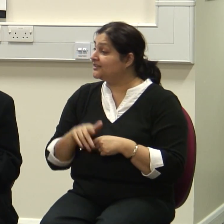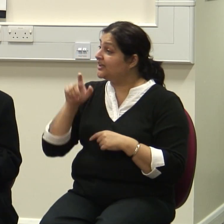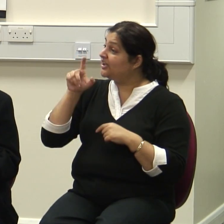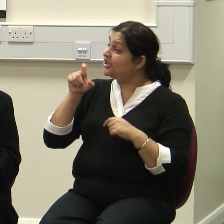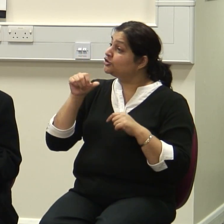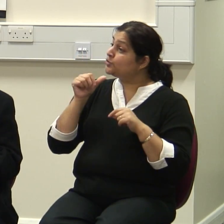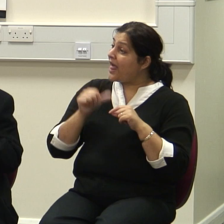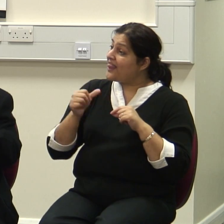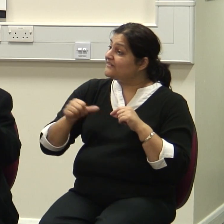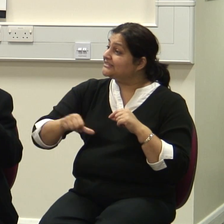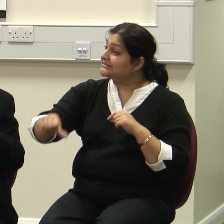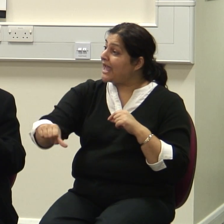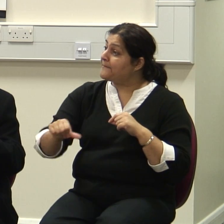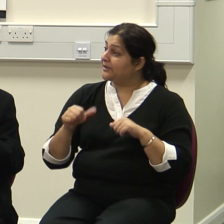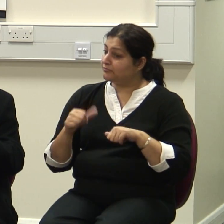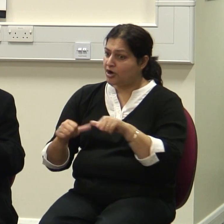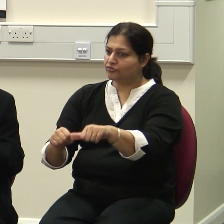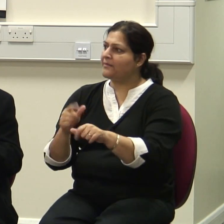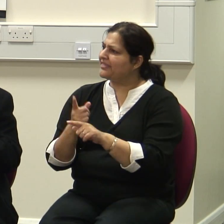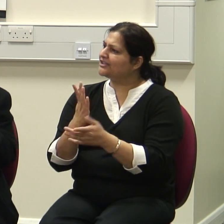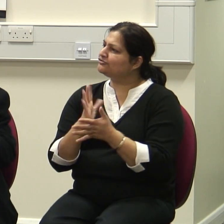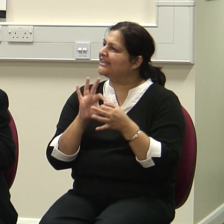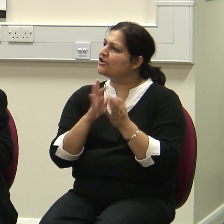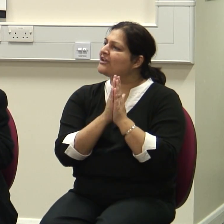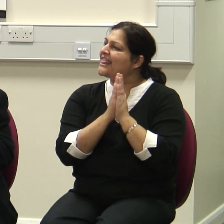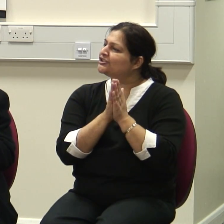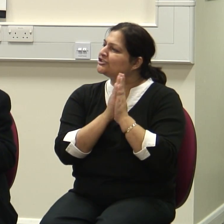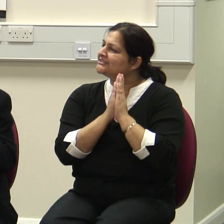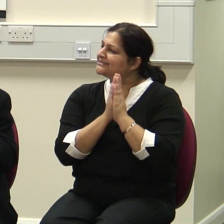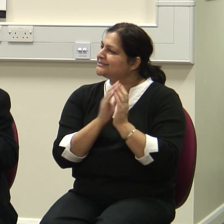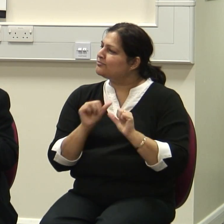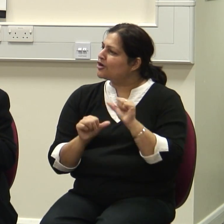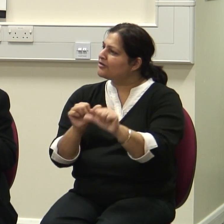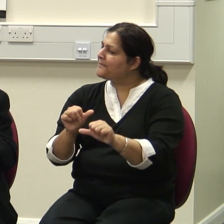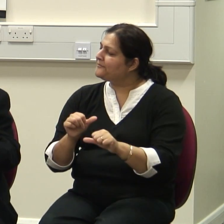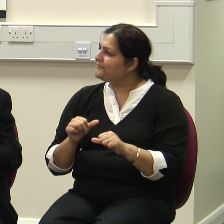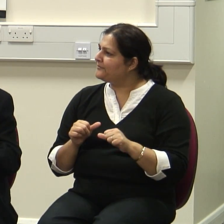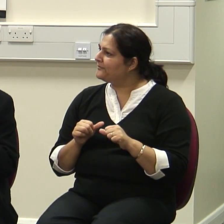kind of thing, you appeal to higher power. And [35.55] about this, separation of powers